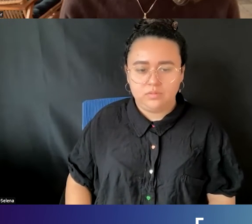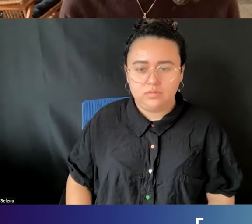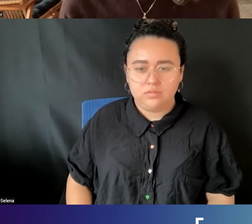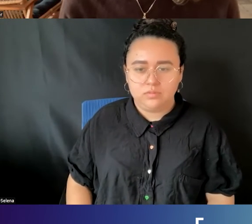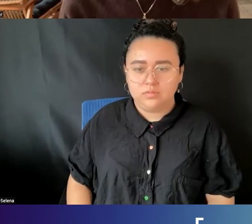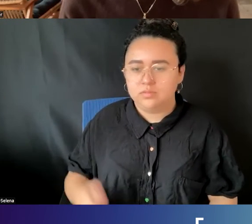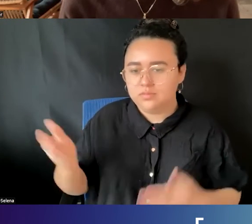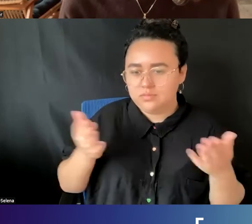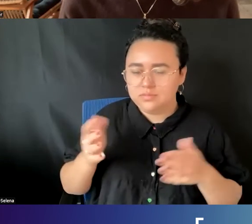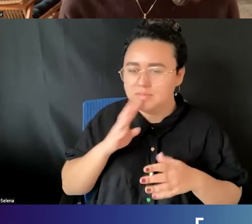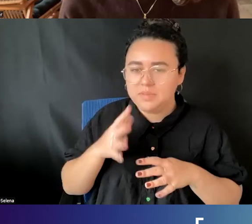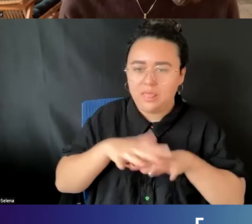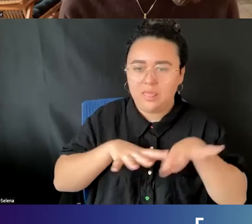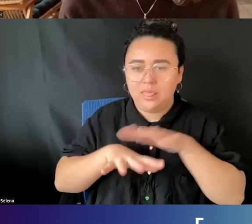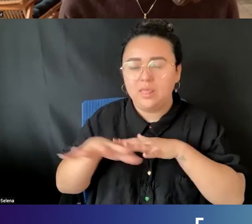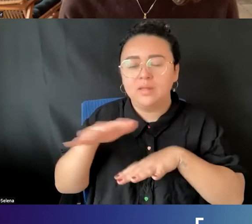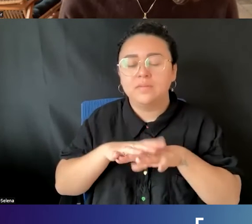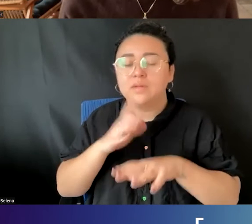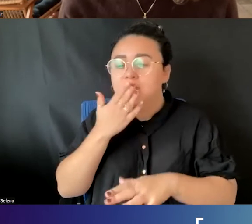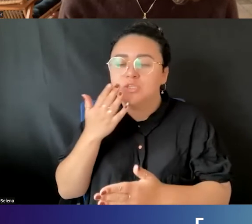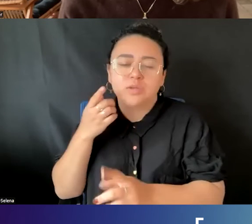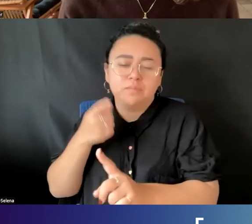I was just going to say that's a really good point. Like one, an answer may be true.